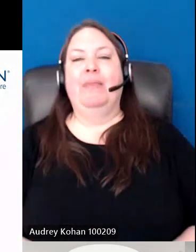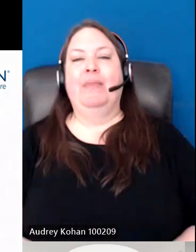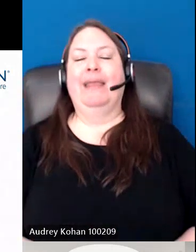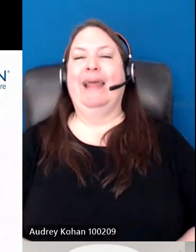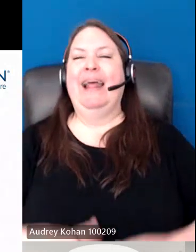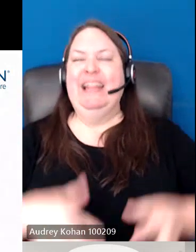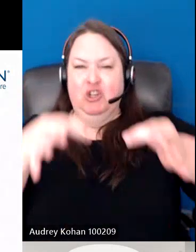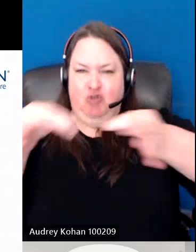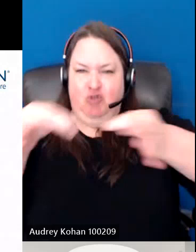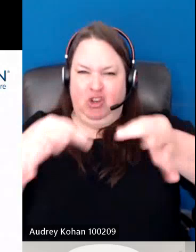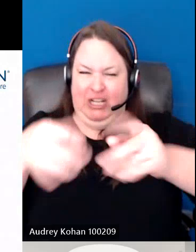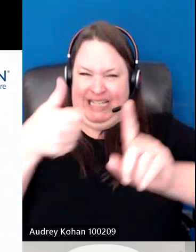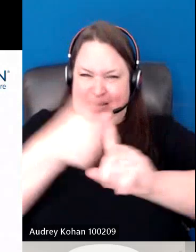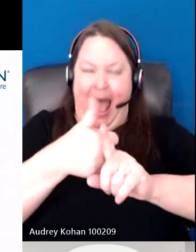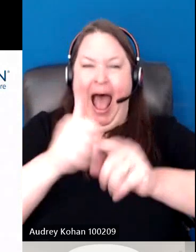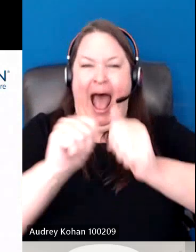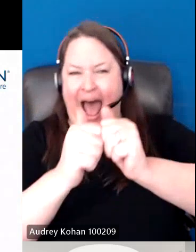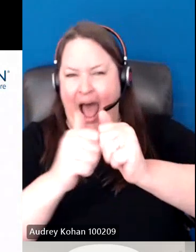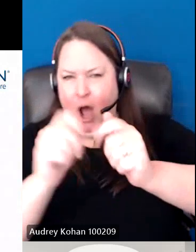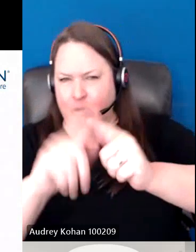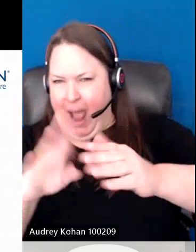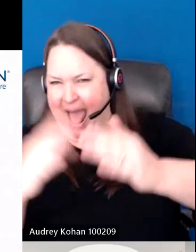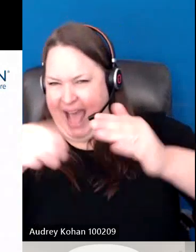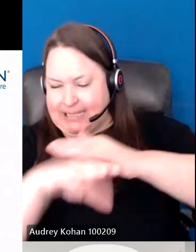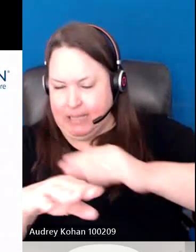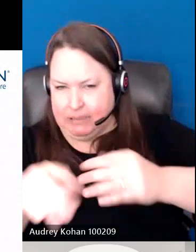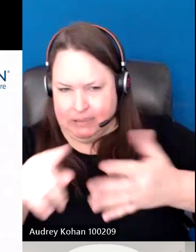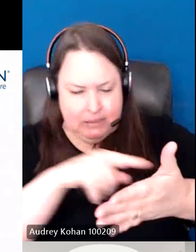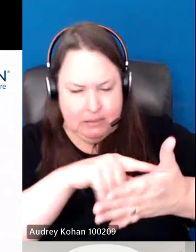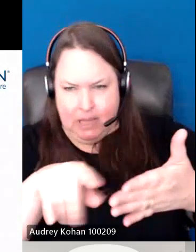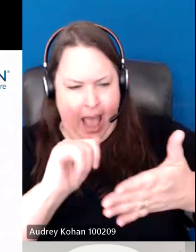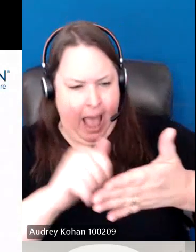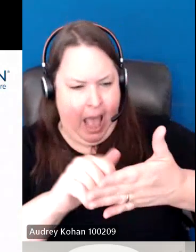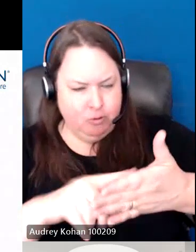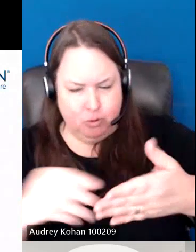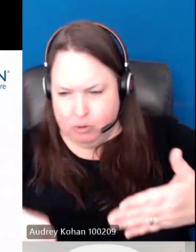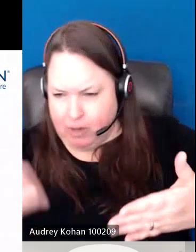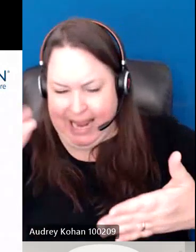themselves on how to access a platform if they are not in a patient's preferred language if they're